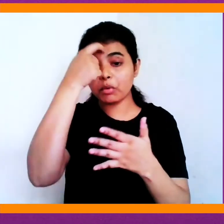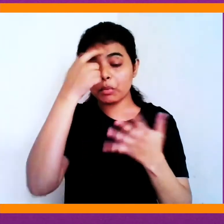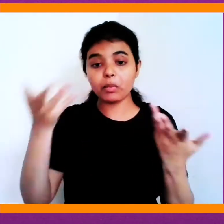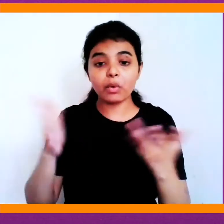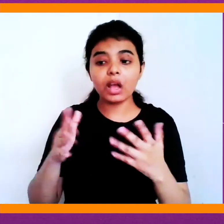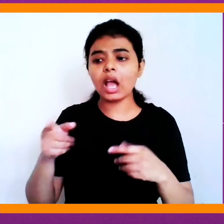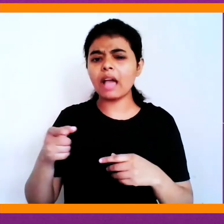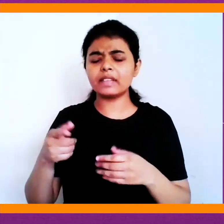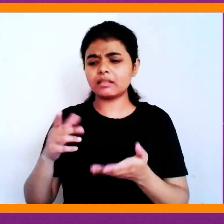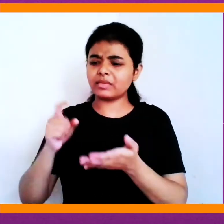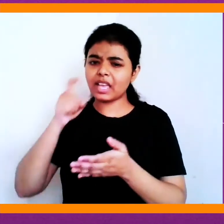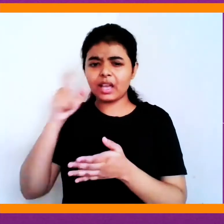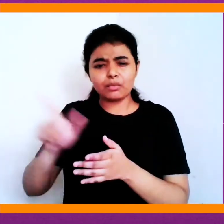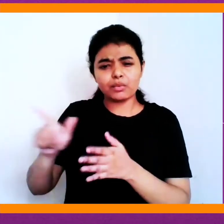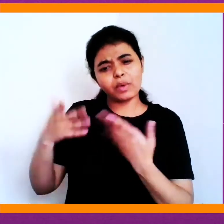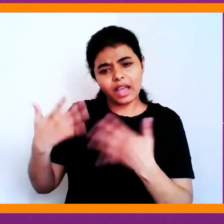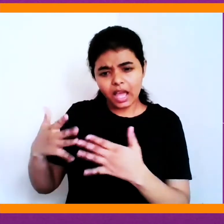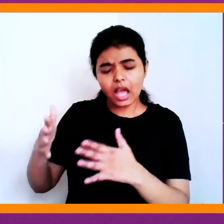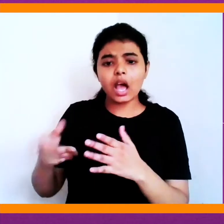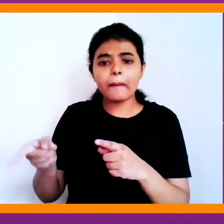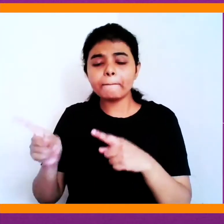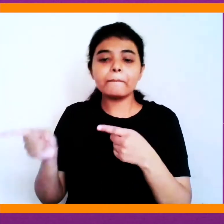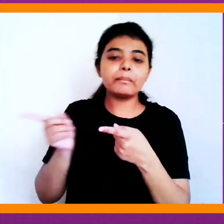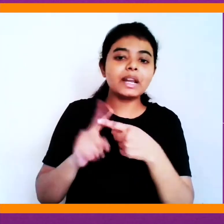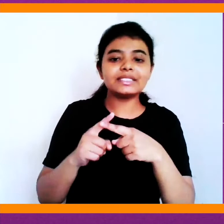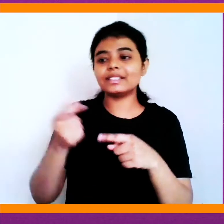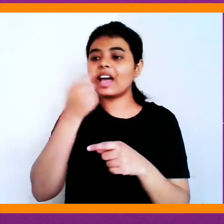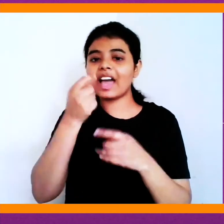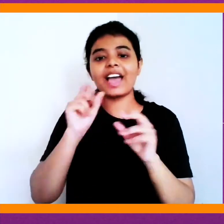one of the issues with women faces if they have been sexually active and they're not very sure